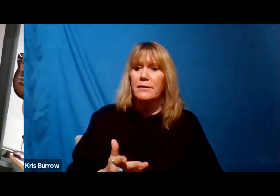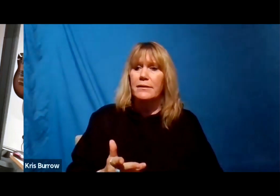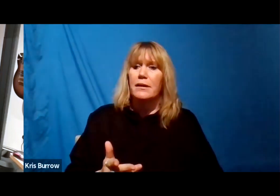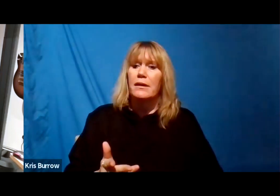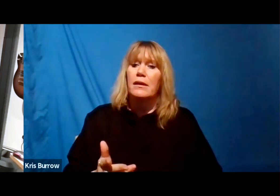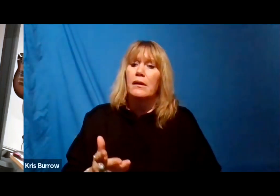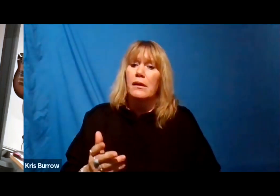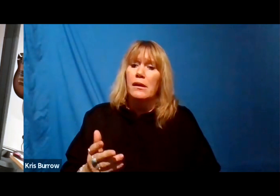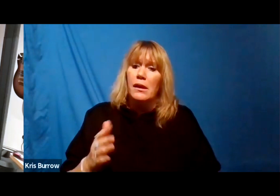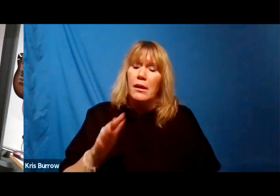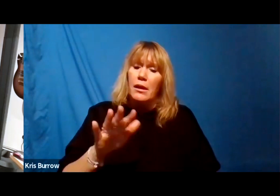It don't matter how difficult the journey